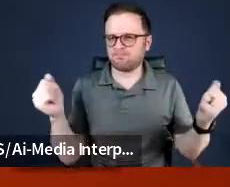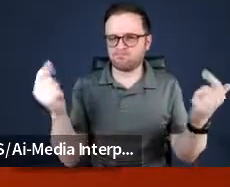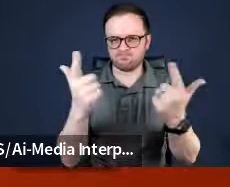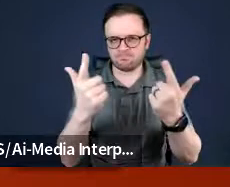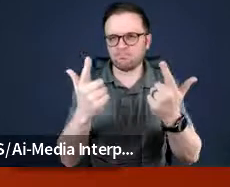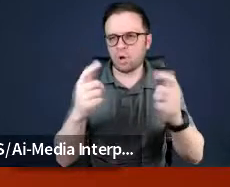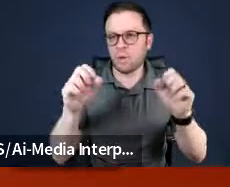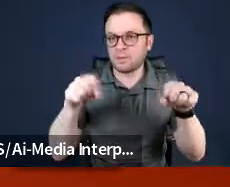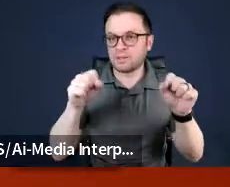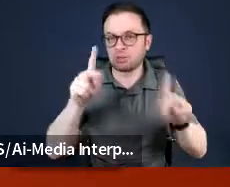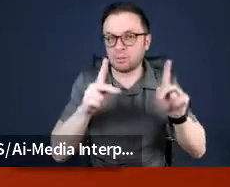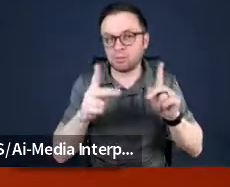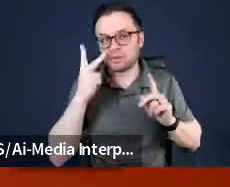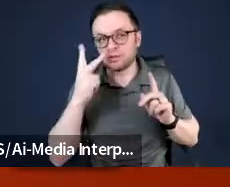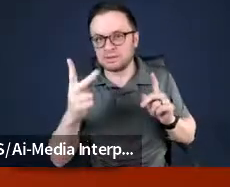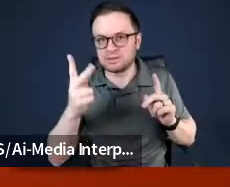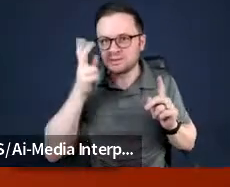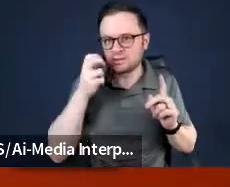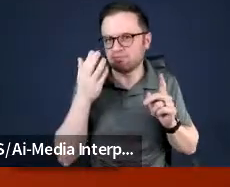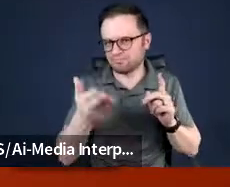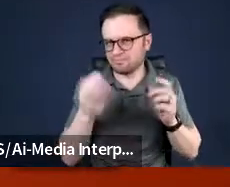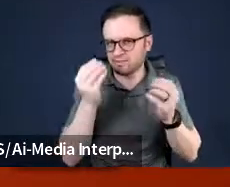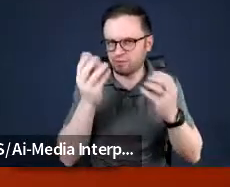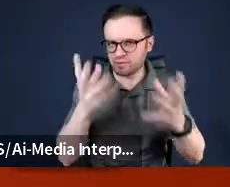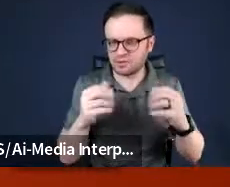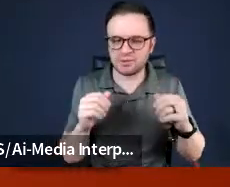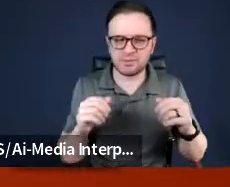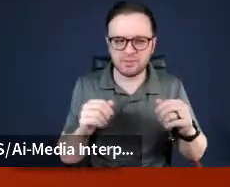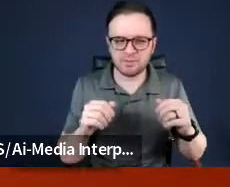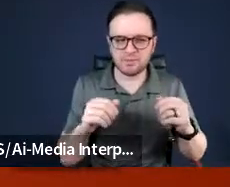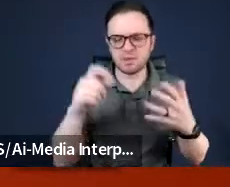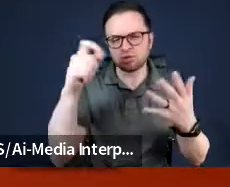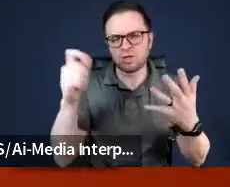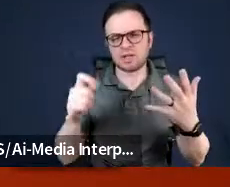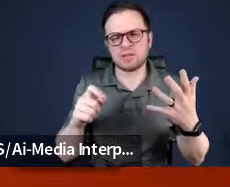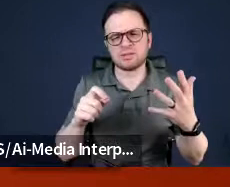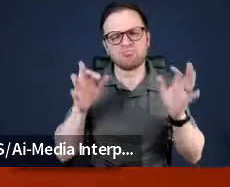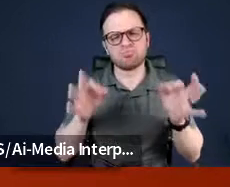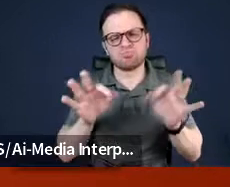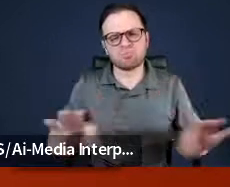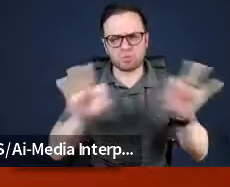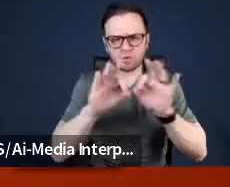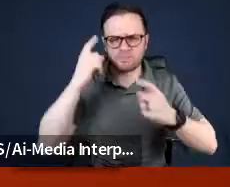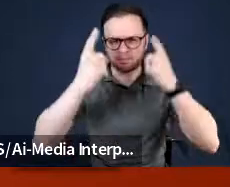to have captioning available for today and we also have an ASL interpreter making sure that all potential end-users are covered.